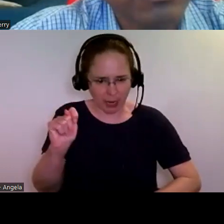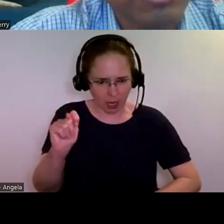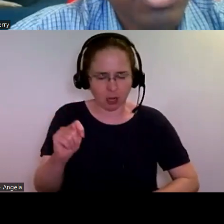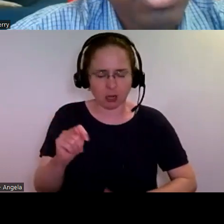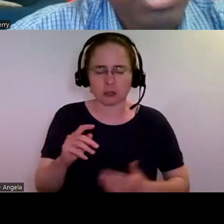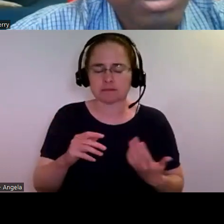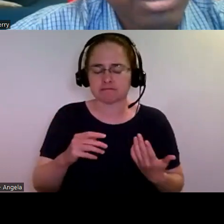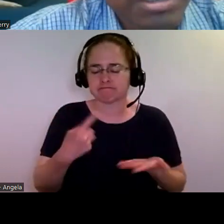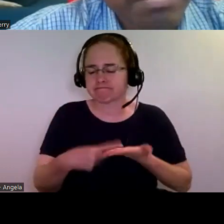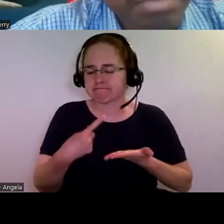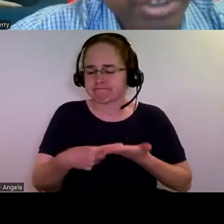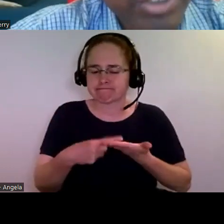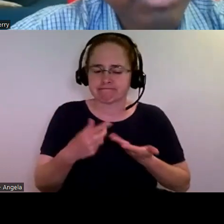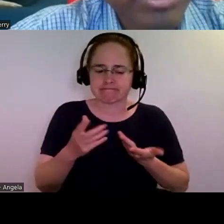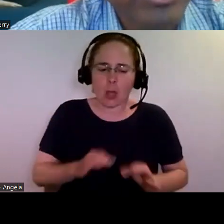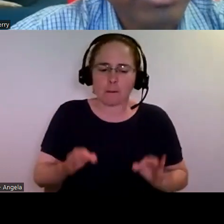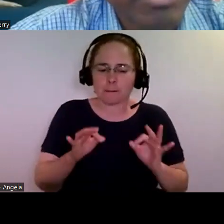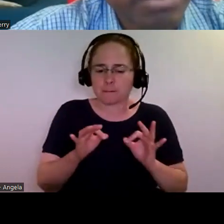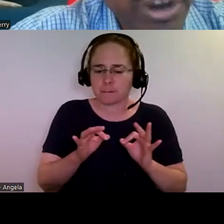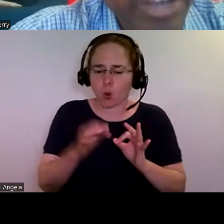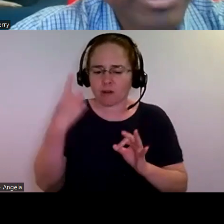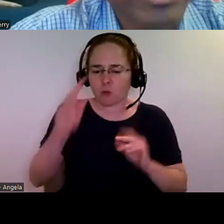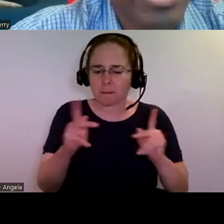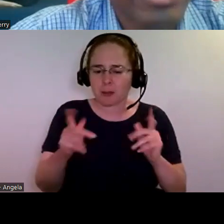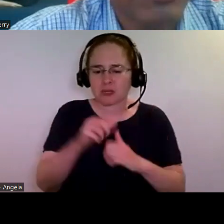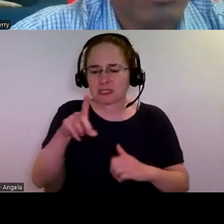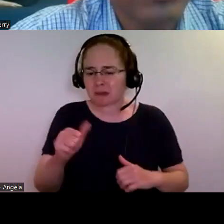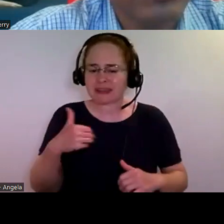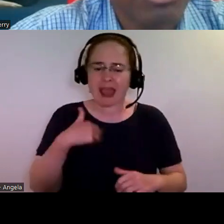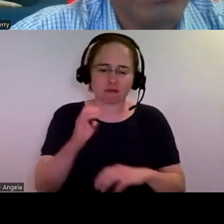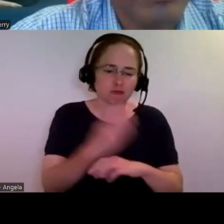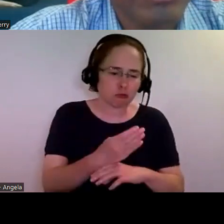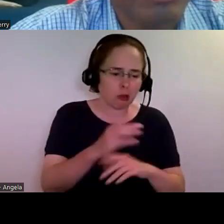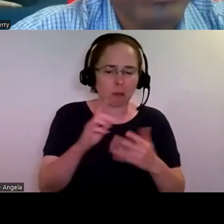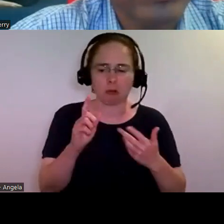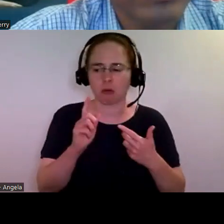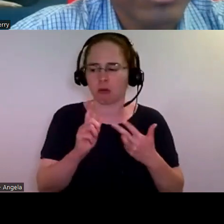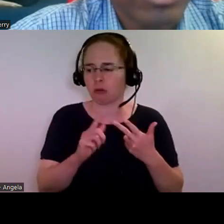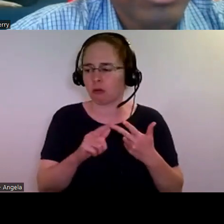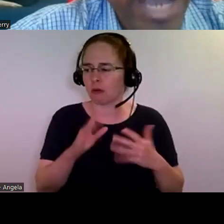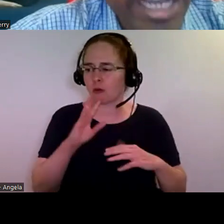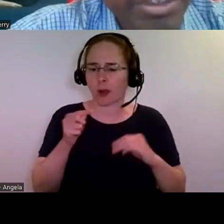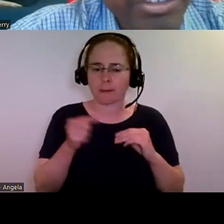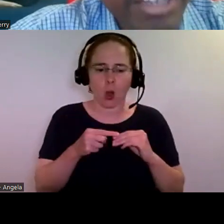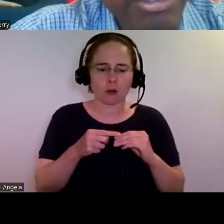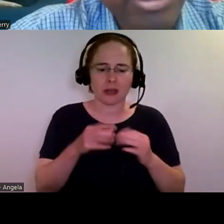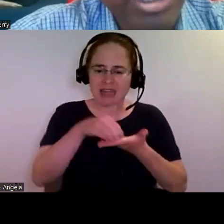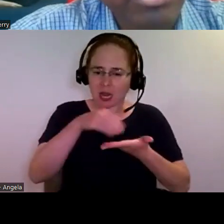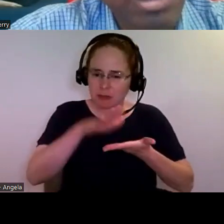of person with disabilities employment, also talk about the importance of documentation and